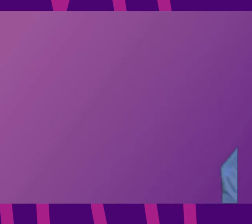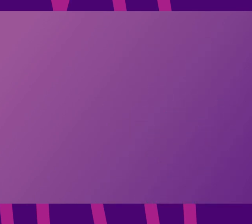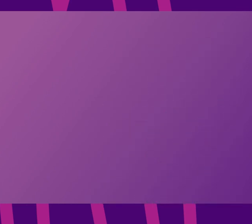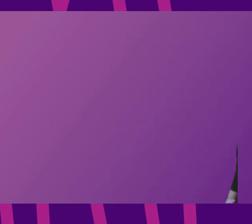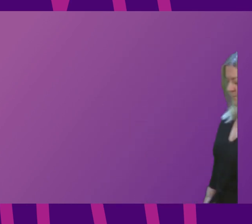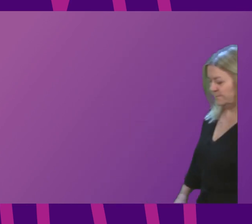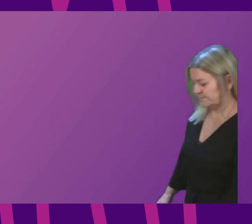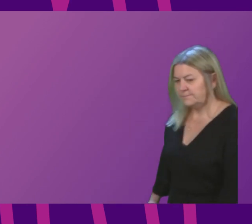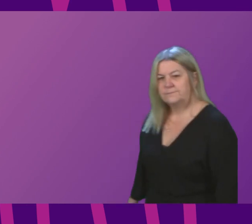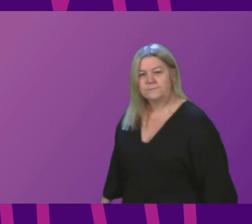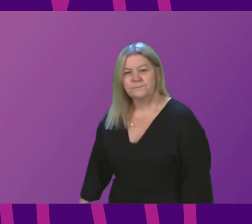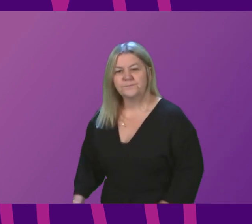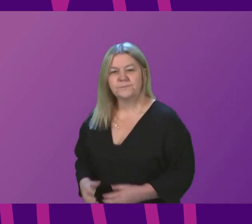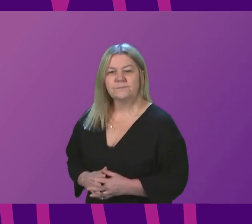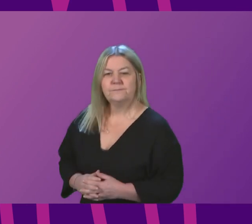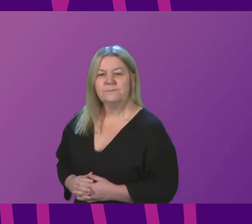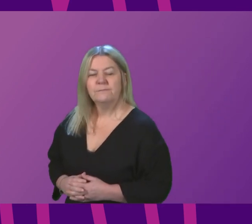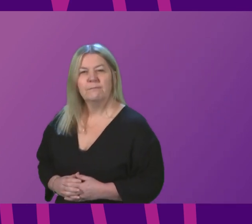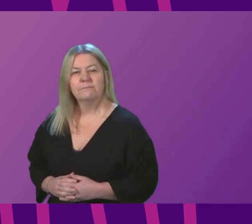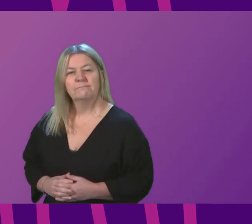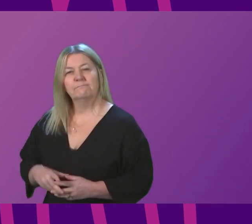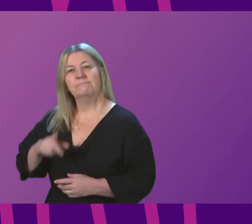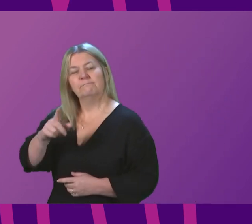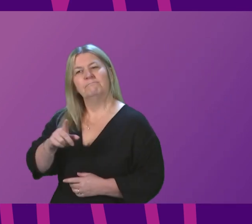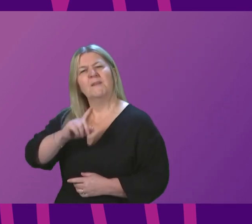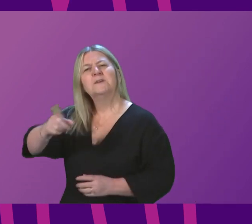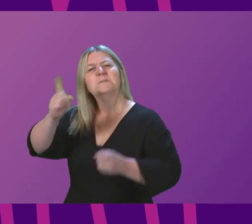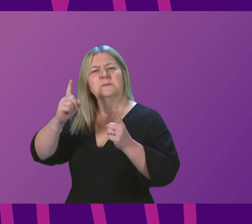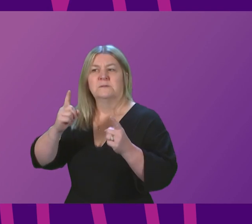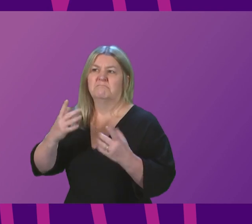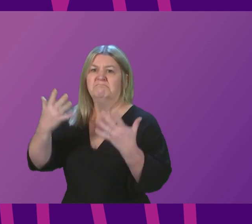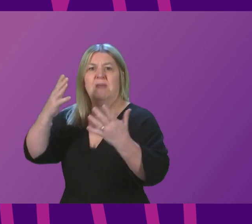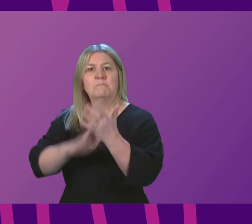Almost 10 months ago, the First Minister said that her focus was on getting the NHS back to normal.